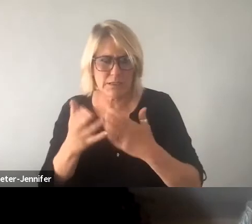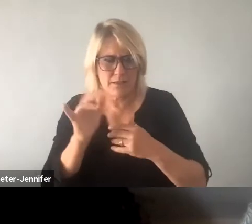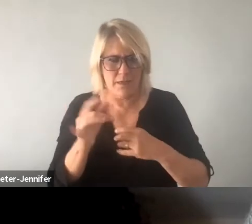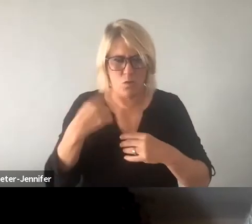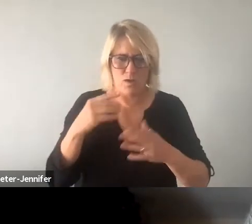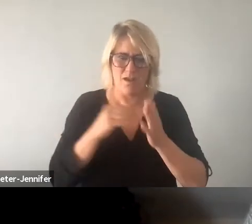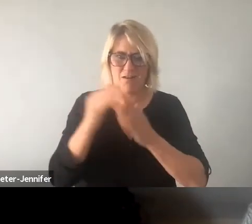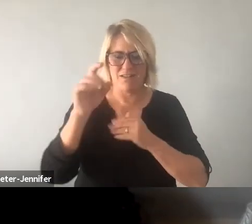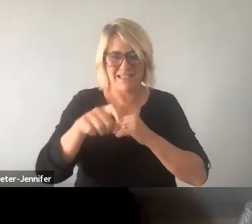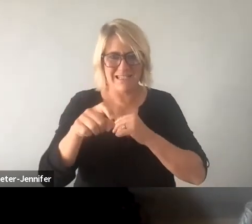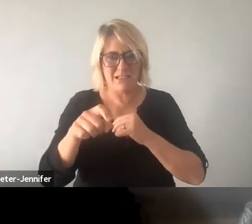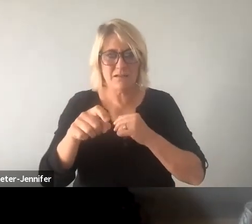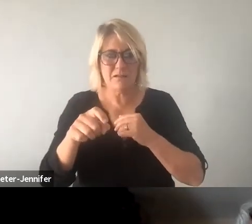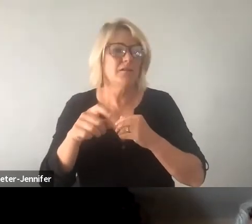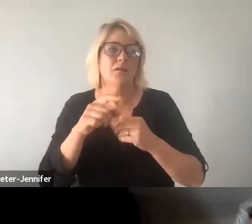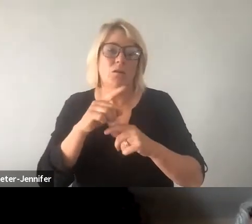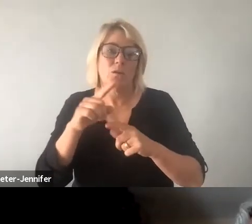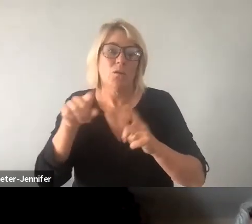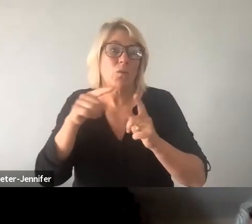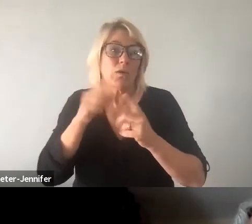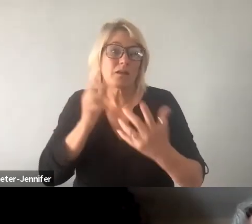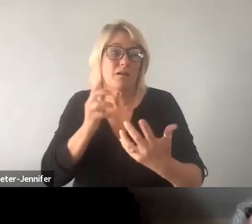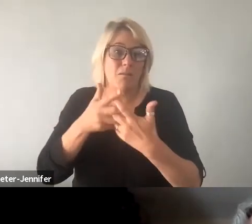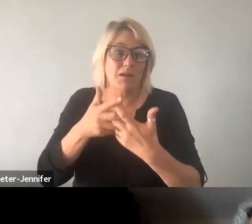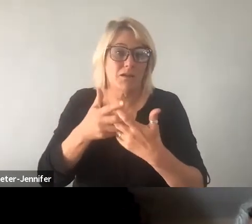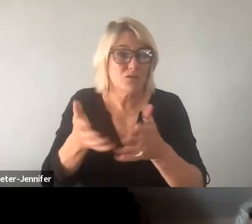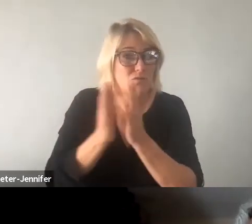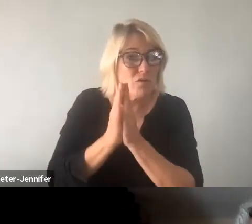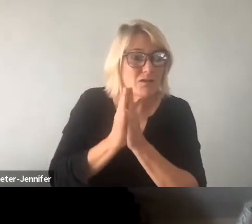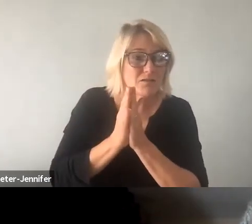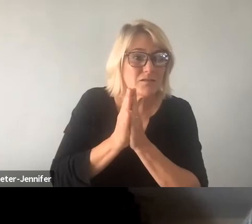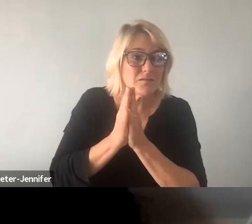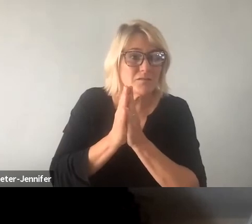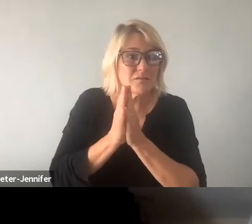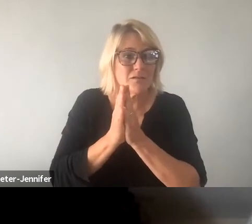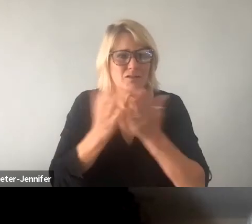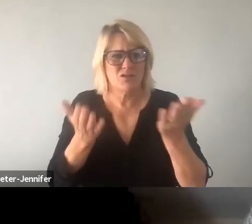to reduce or enable the person to do their job » Nancy: Yes, absolutely. It's an interactive process and it's the